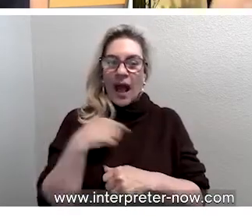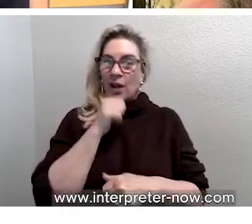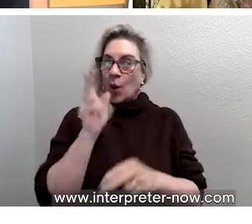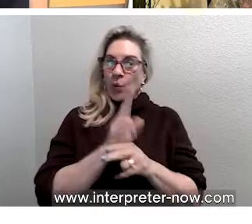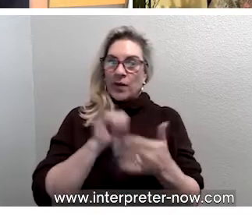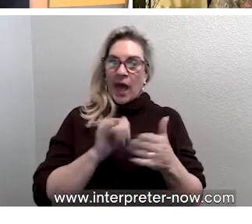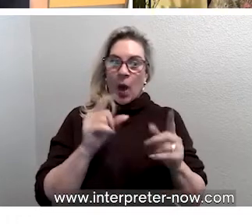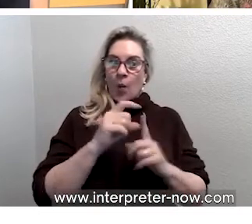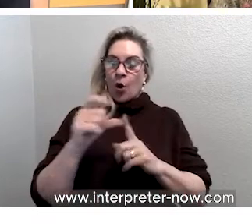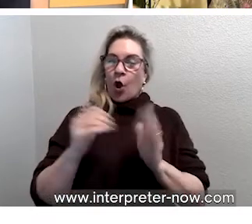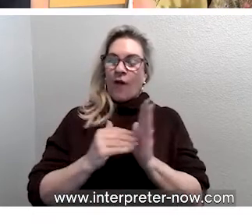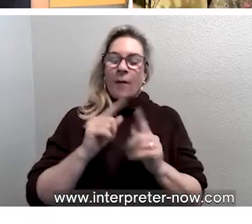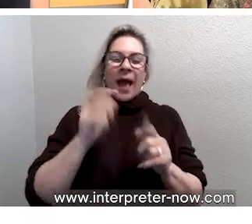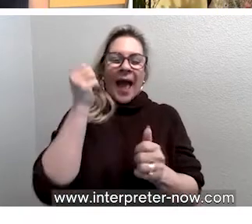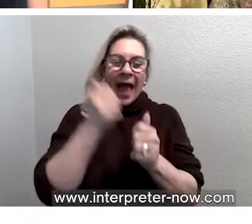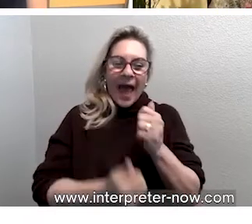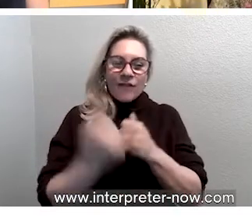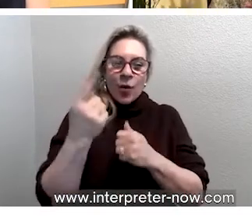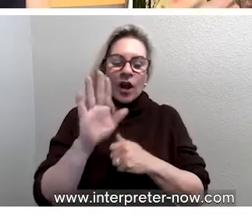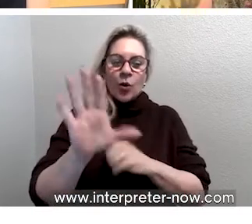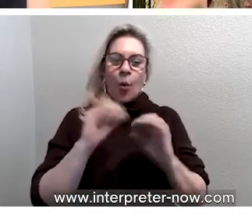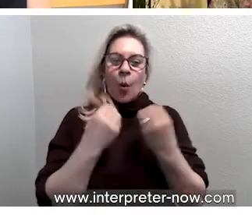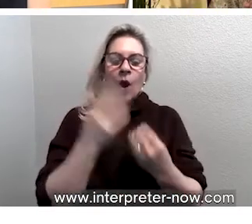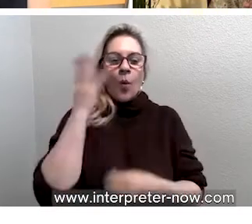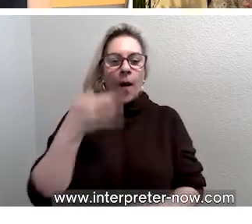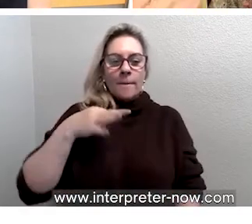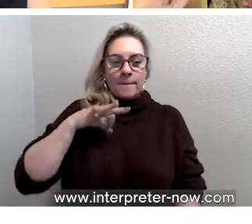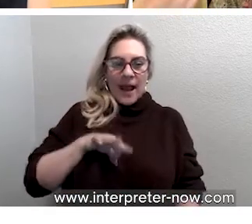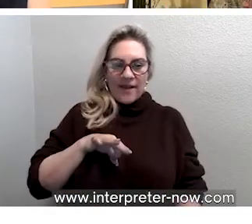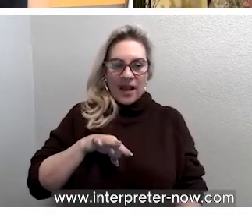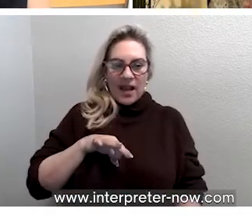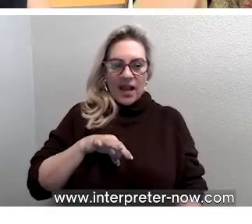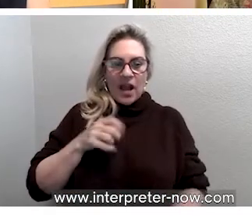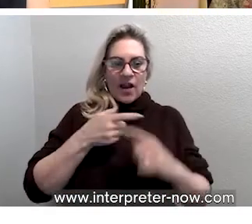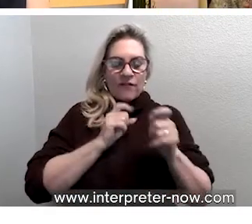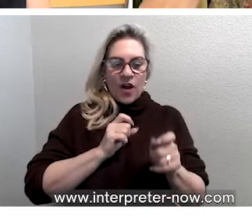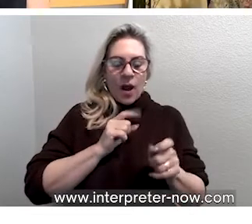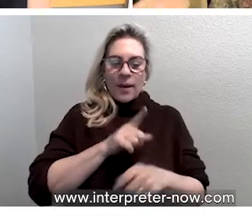But everyone in your organization is going to benefit from there being a genuine strong